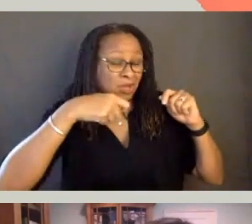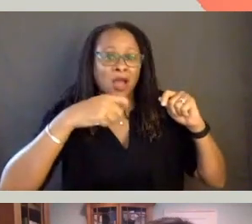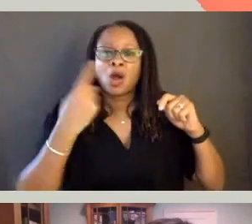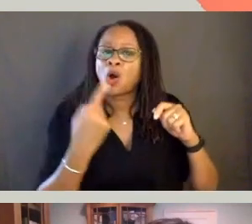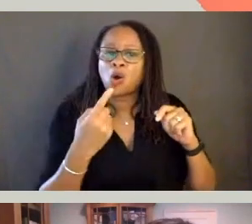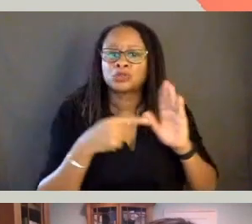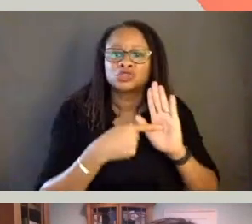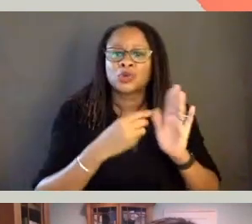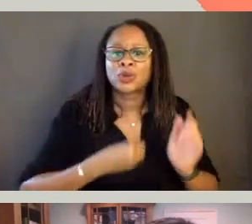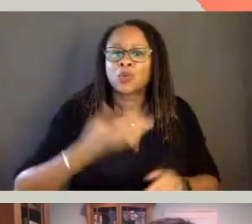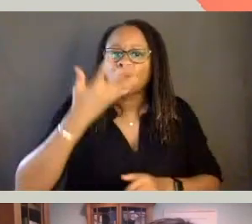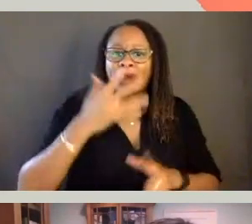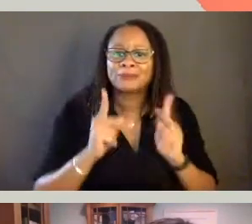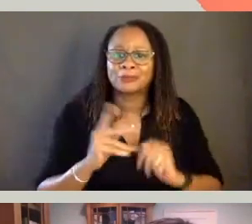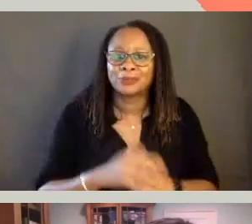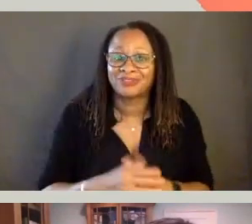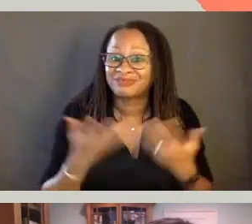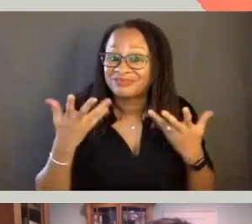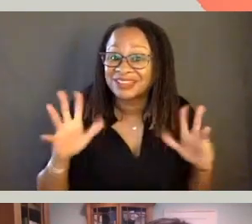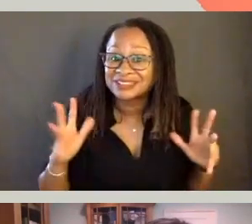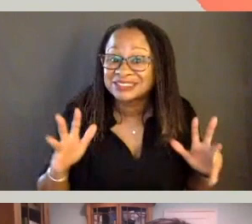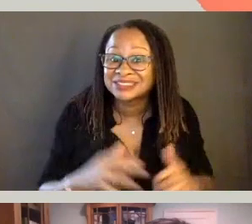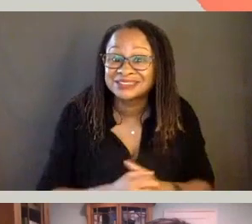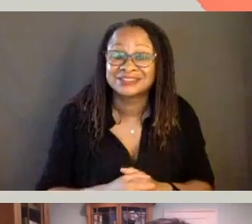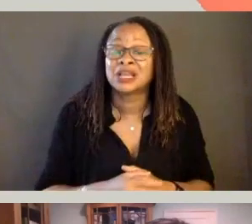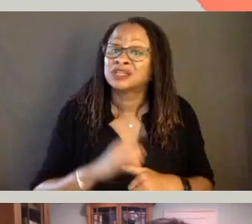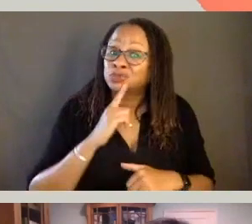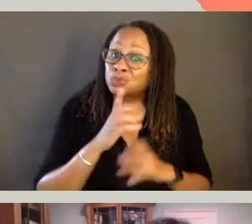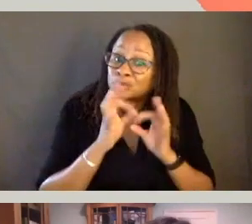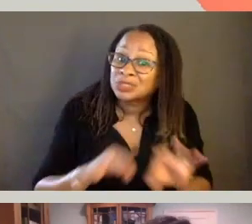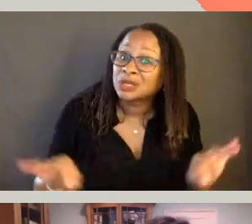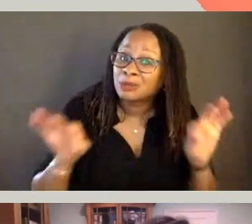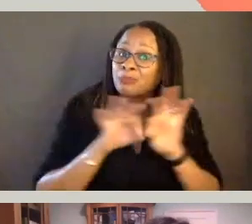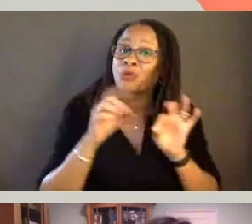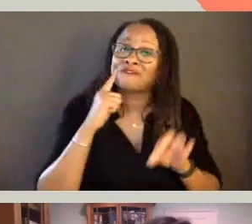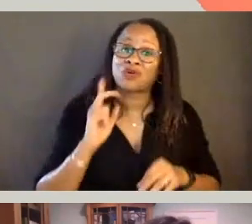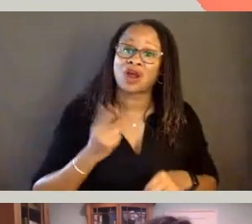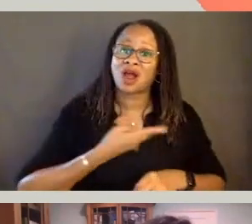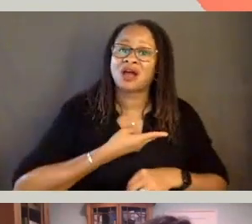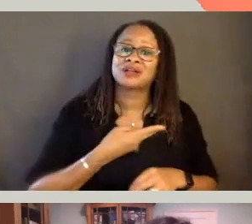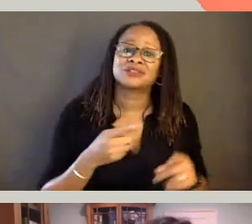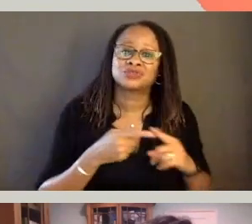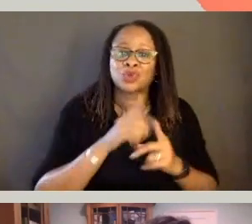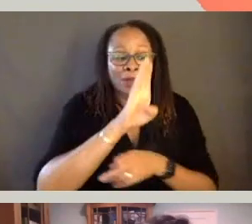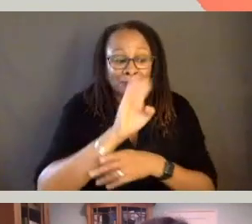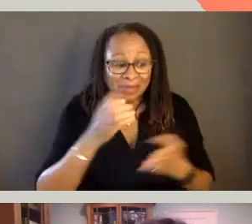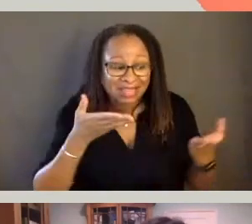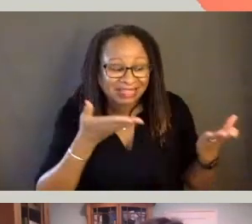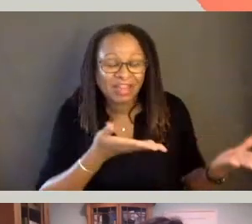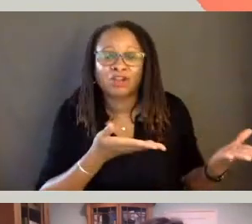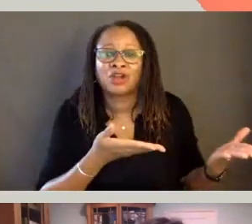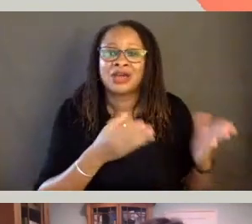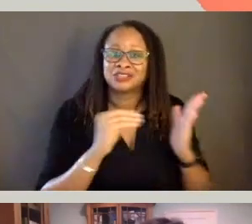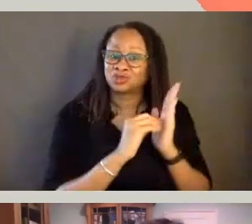I mean, it is really important for us to be able to be there to like document what's going on the ground.